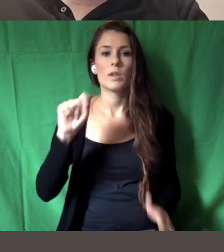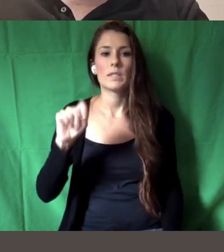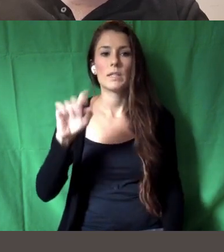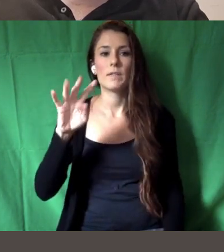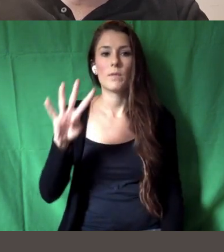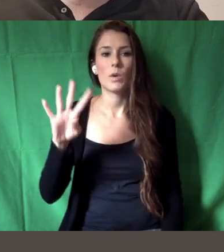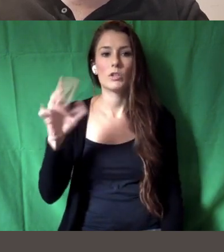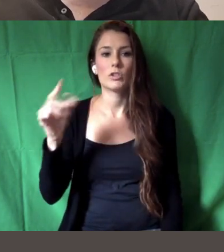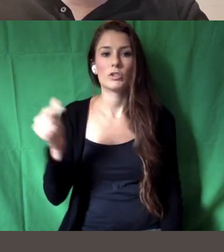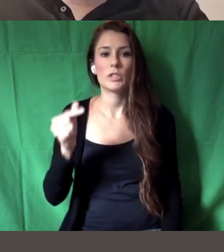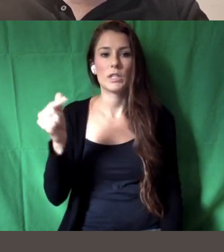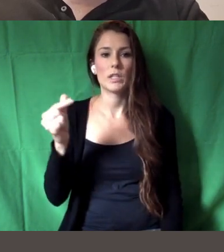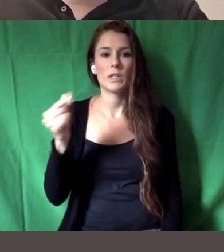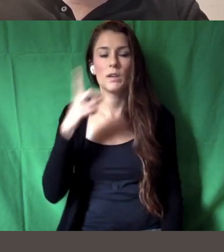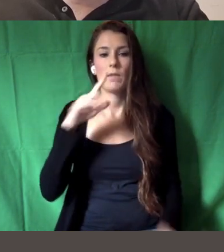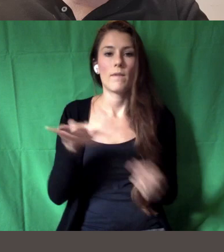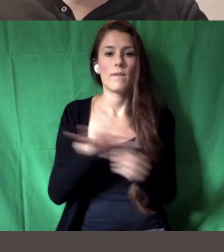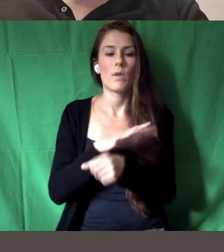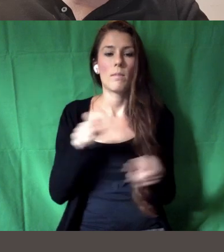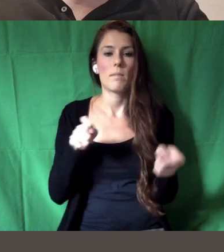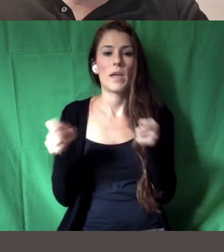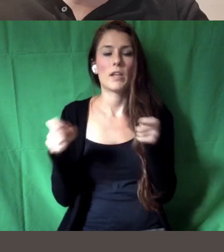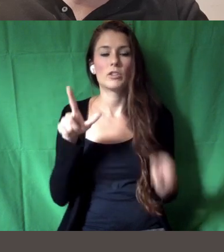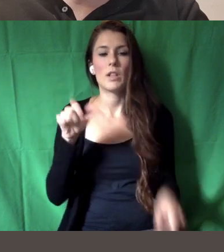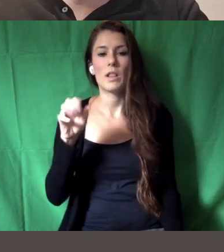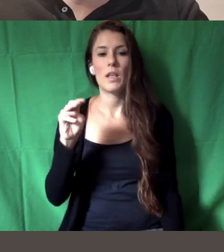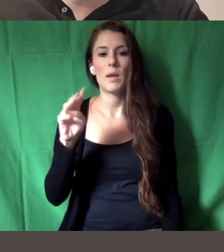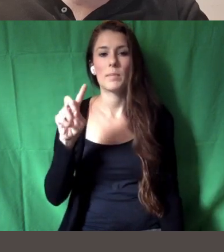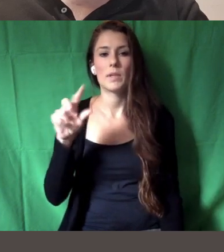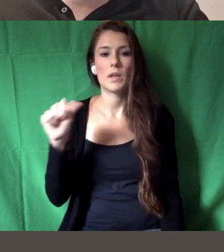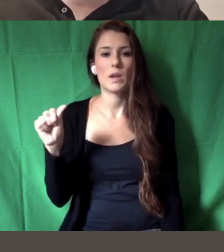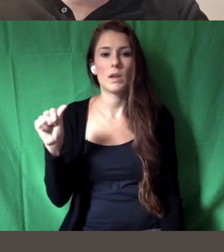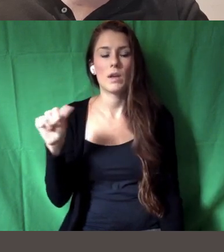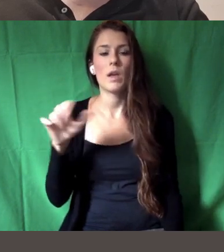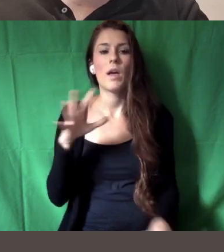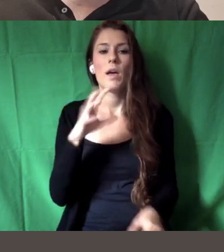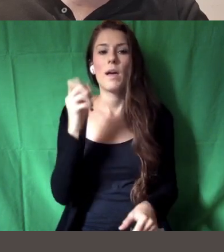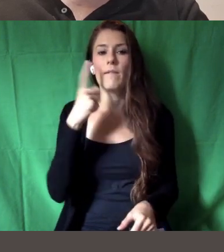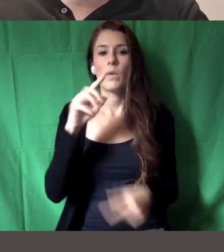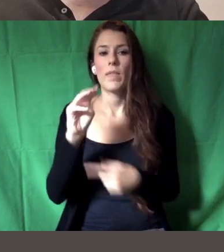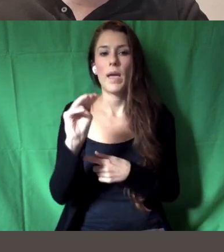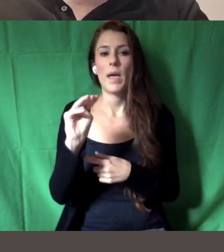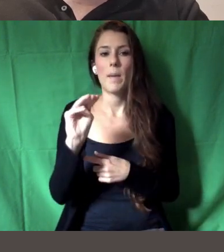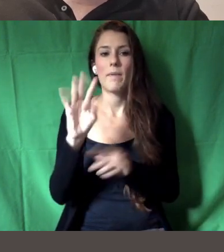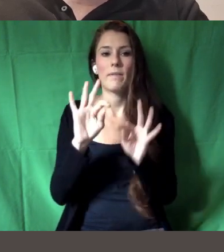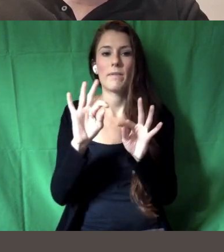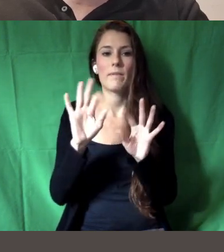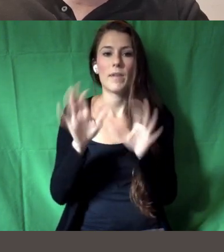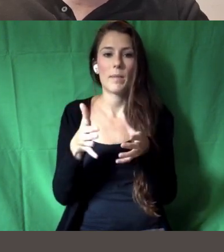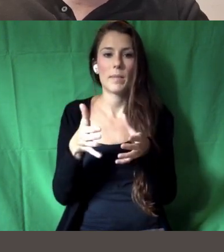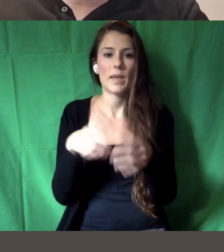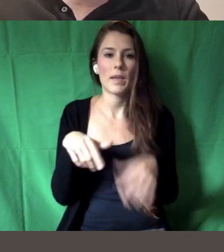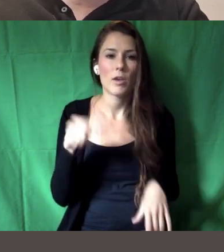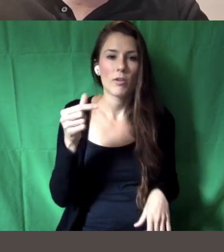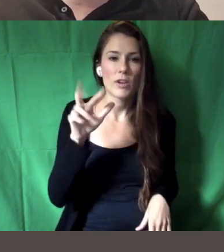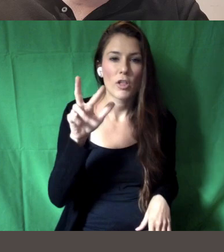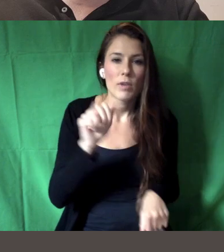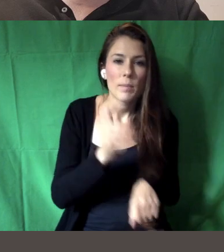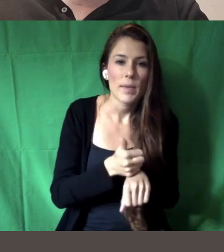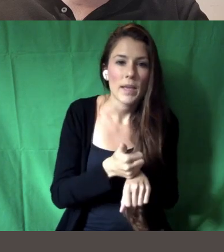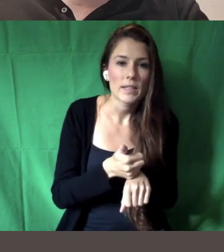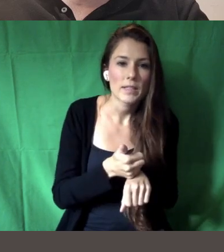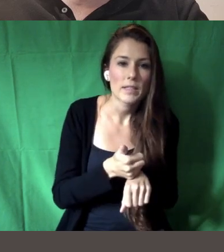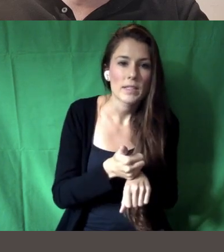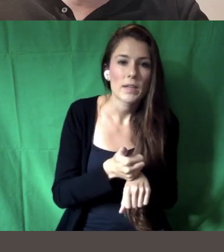T4g for fully managed Lambda and Fargate and across M family, Graviton 3 based, Intel based and AMD